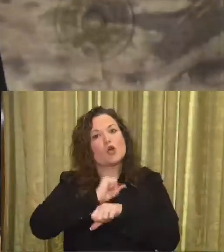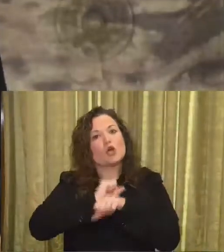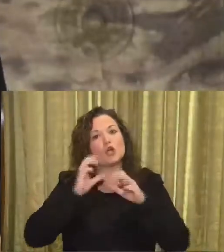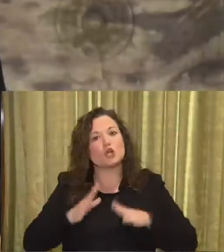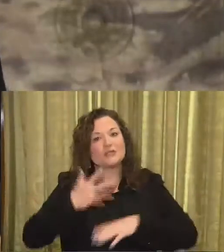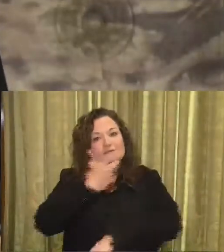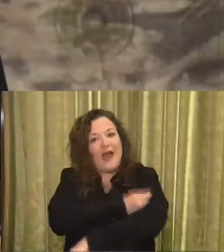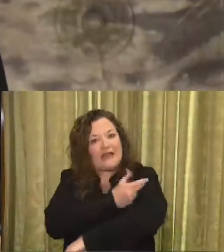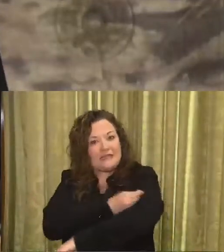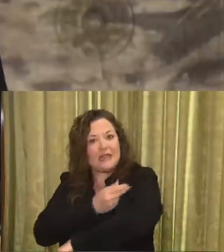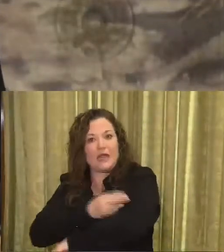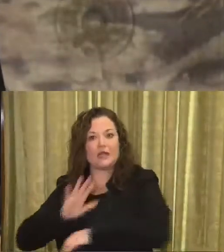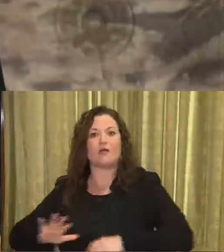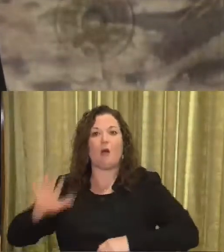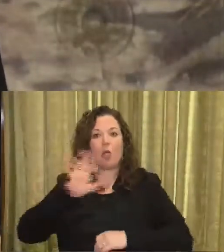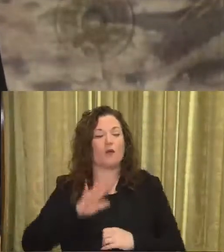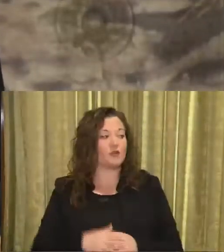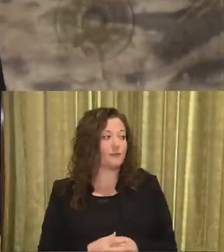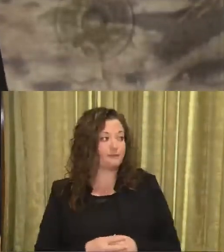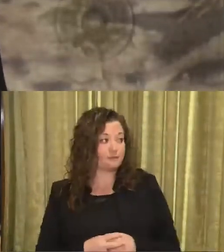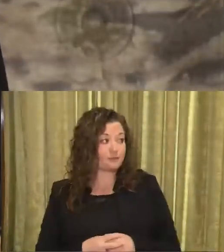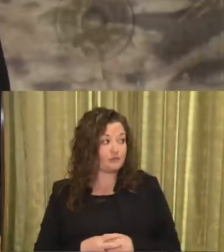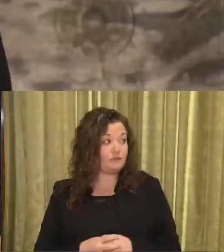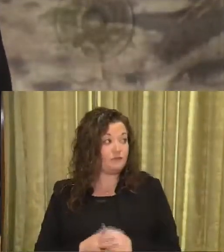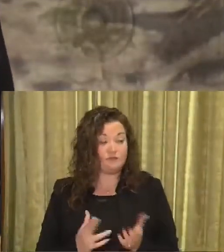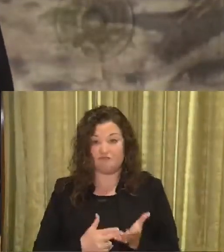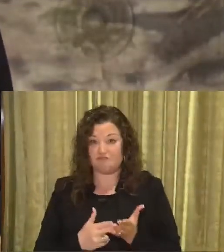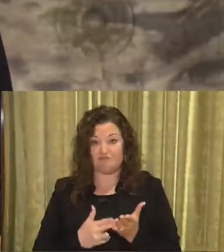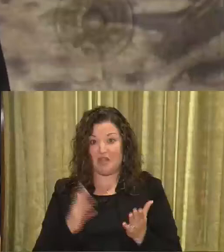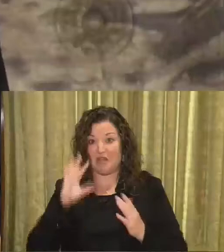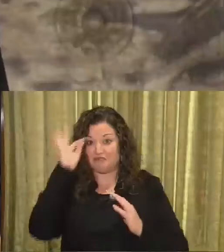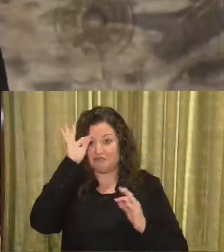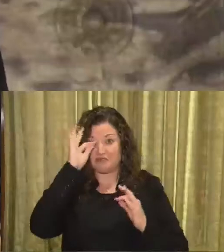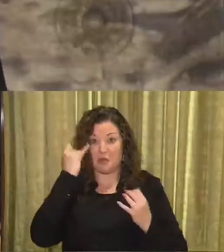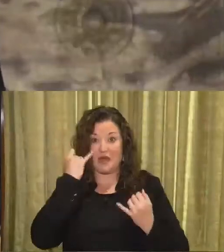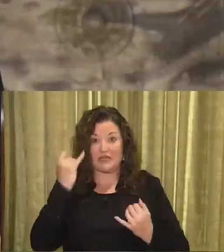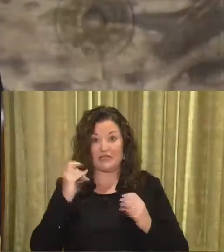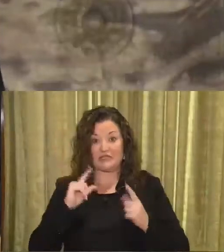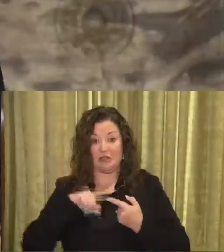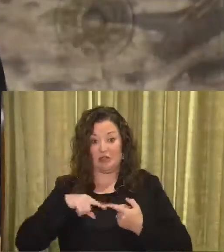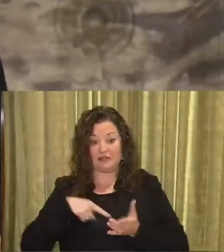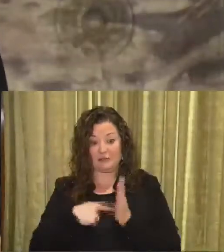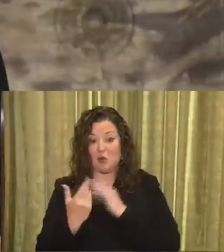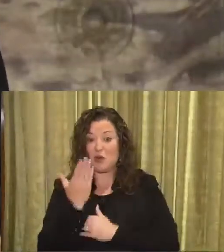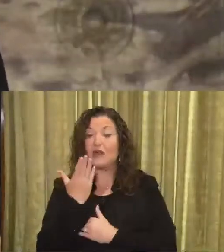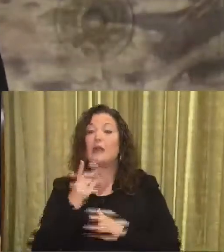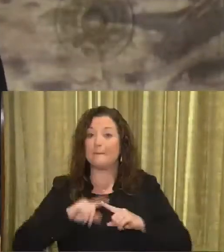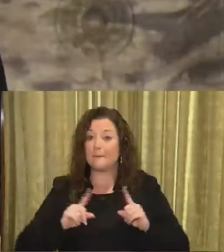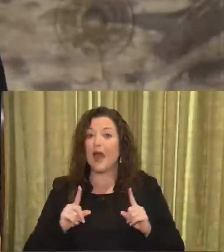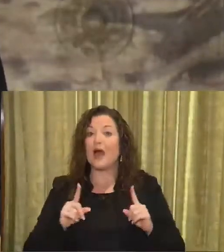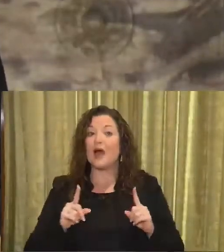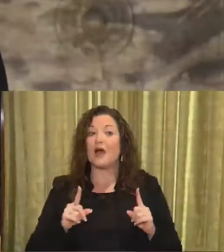And I want to remind people, frankly, I was unaware of this until this morning, but there is a provision in the